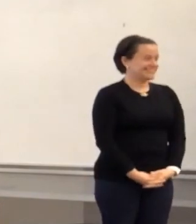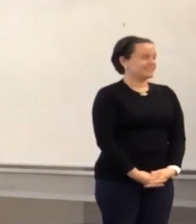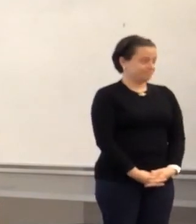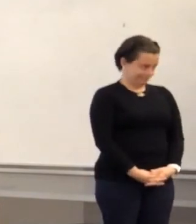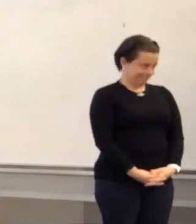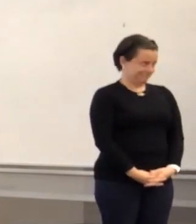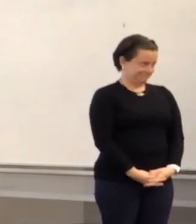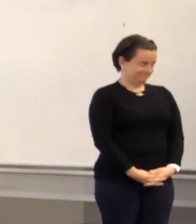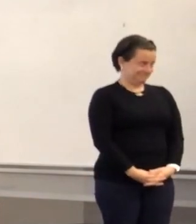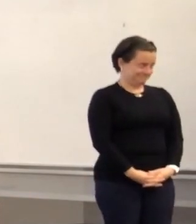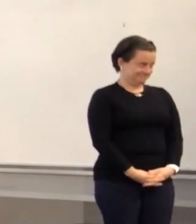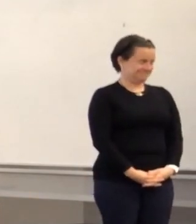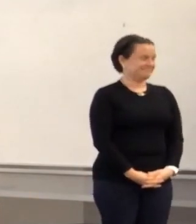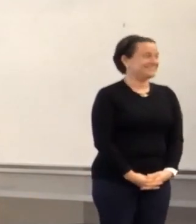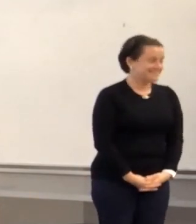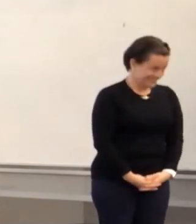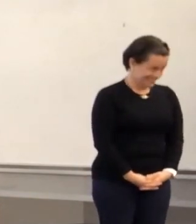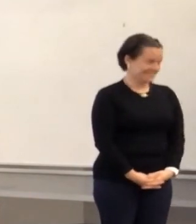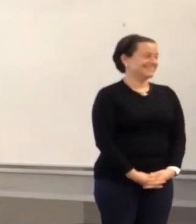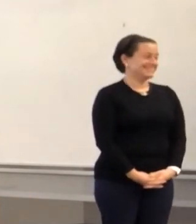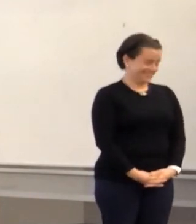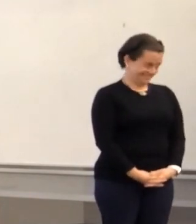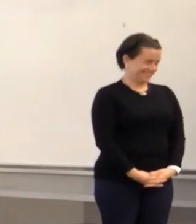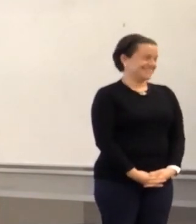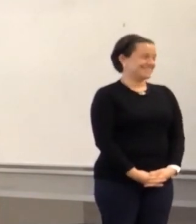And they like us right now, we are a hot commodity up there.